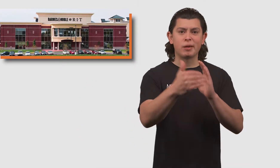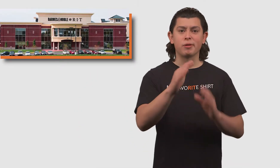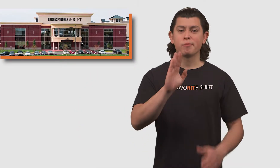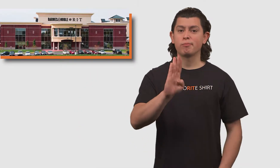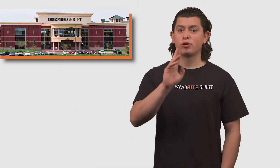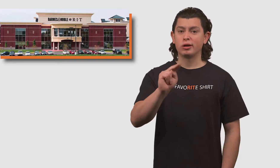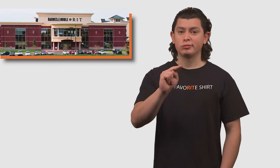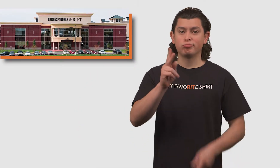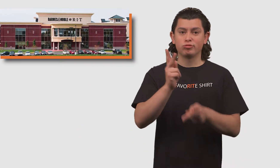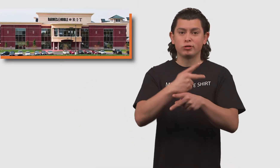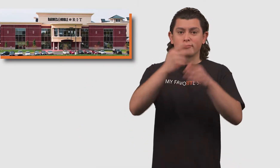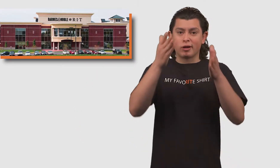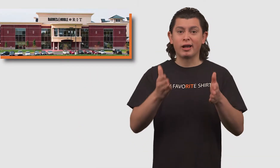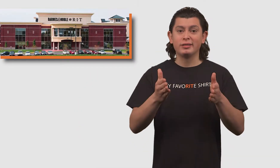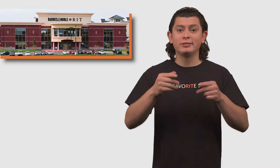NEXT, EMAIL THE BARNES & NOBLE SUPERVISOR AT...